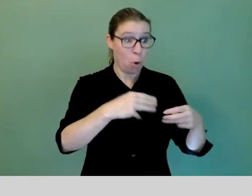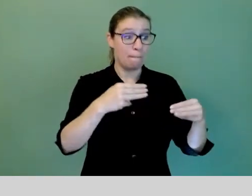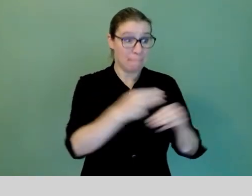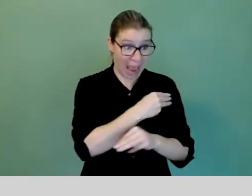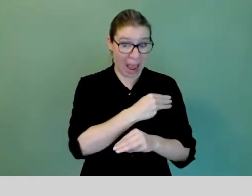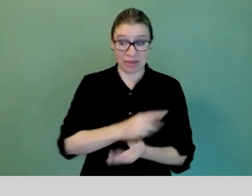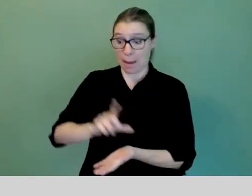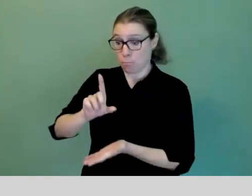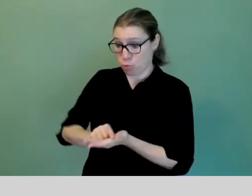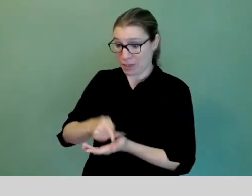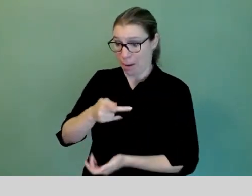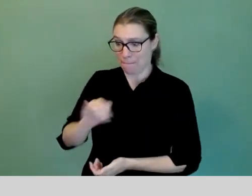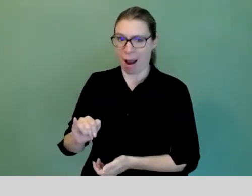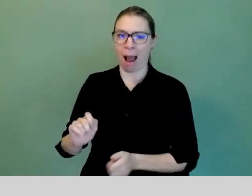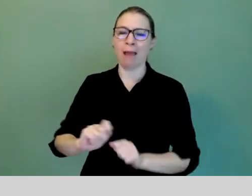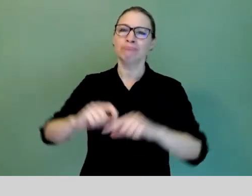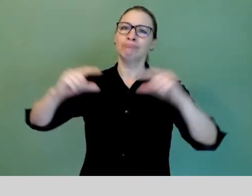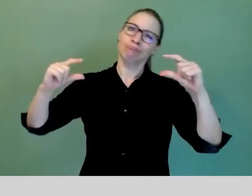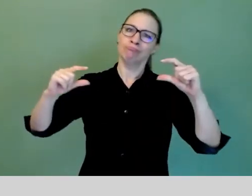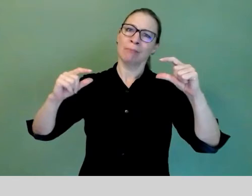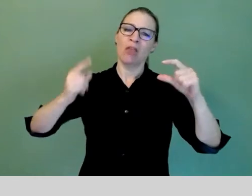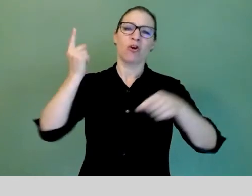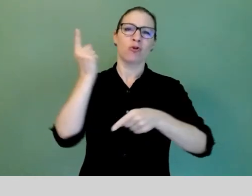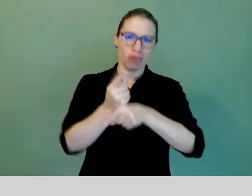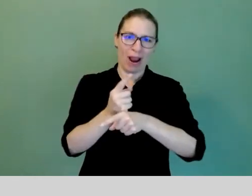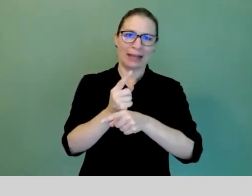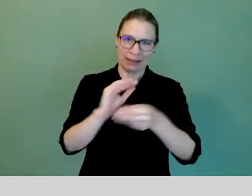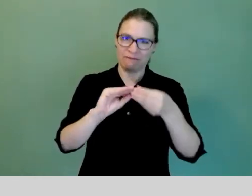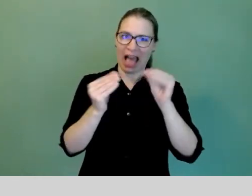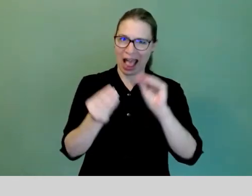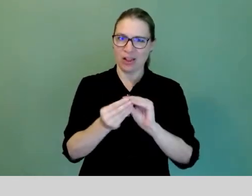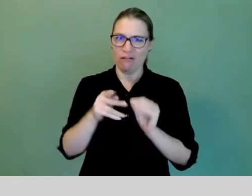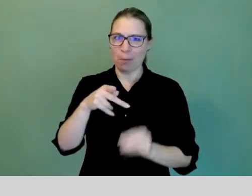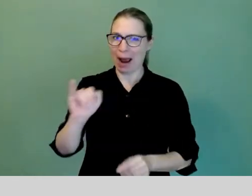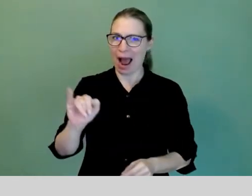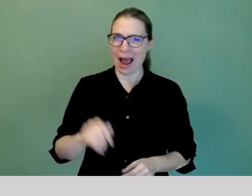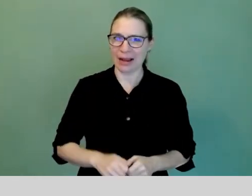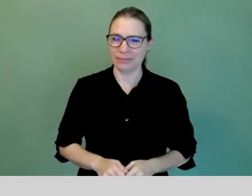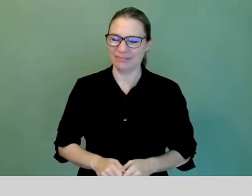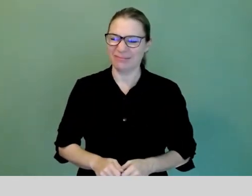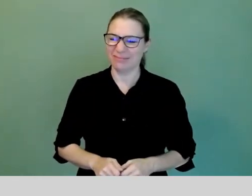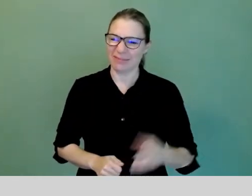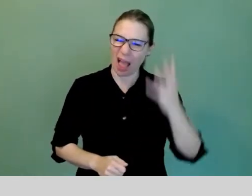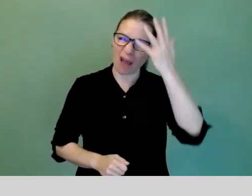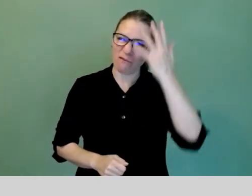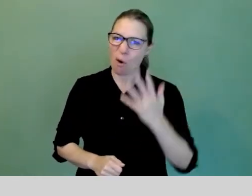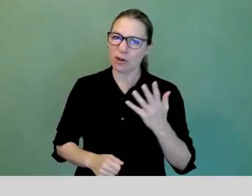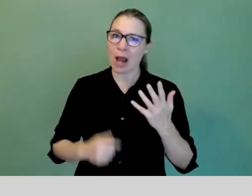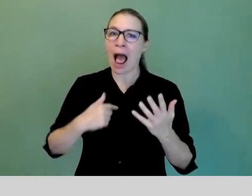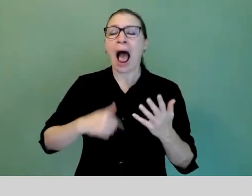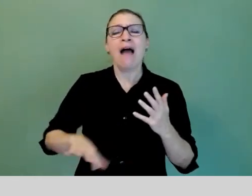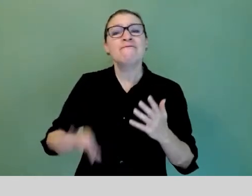you get the correct value of pi. Unfortunately, I found that in code bases